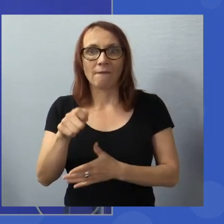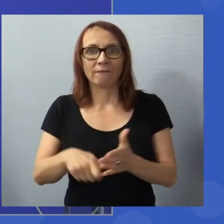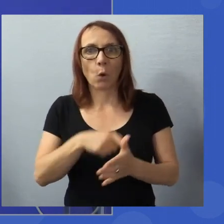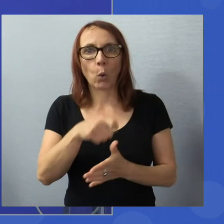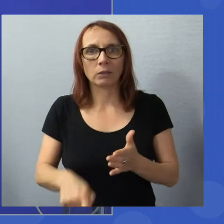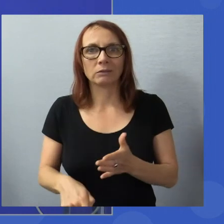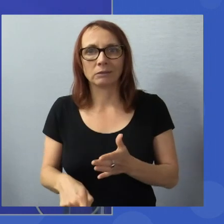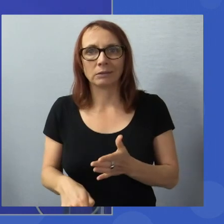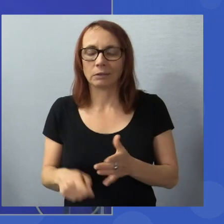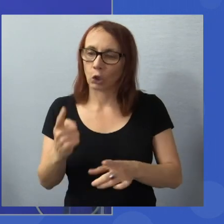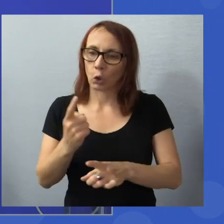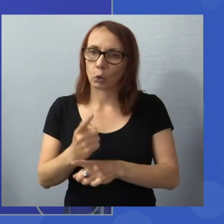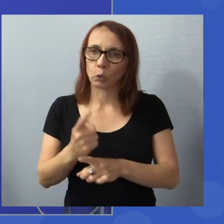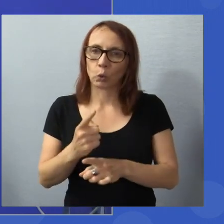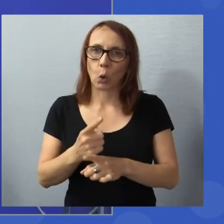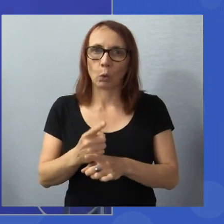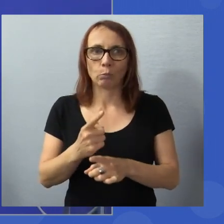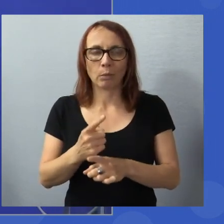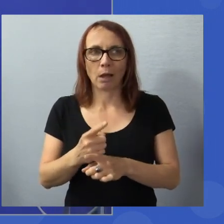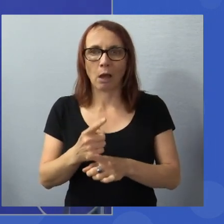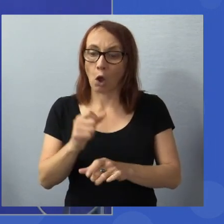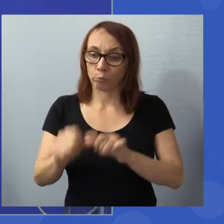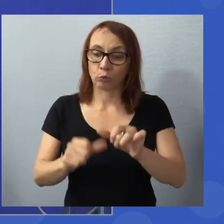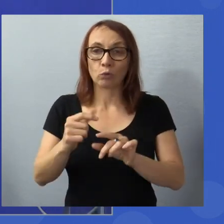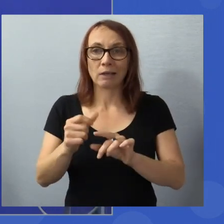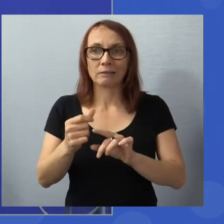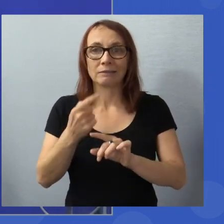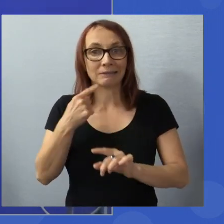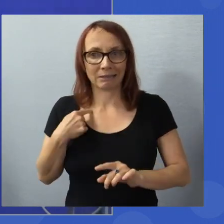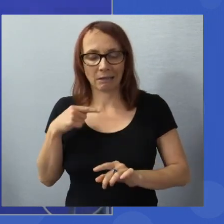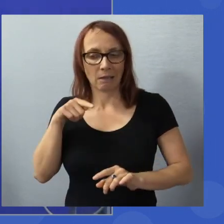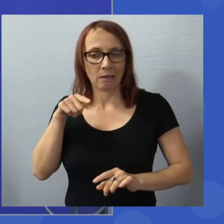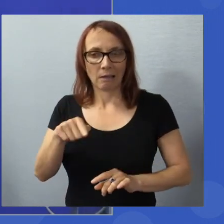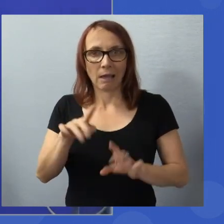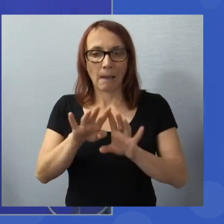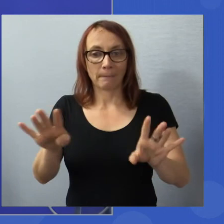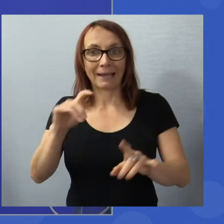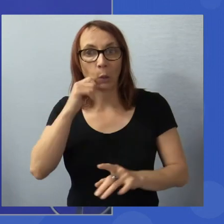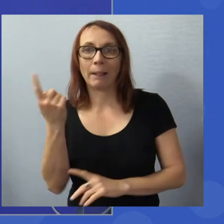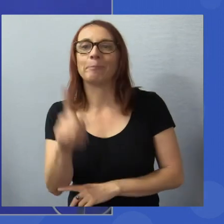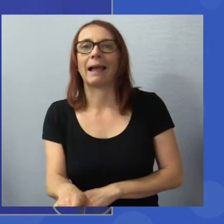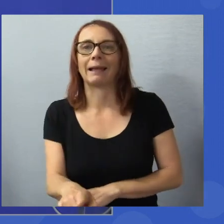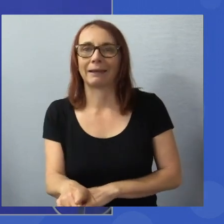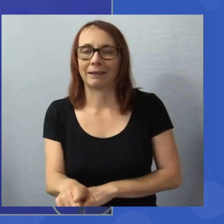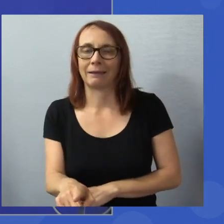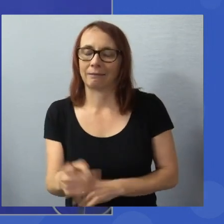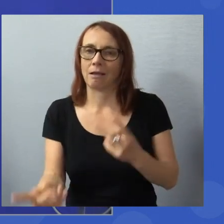had a chance to talk about member points and process before yesterday that panel is gonna be coming back so we're going to have another politicians panel later